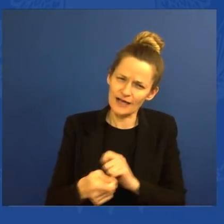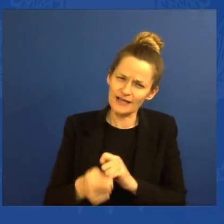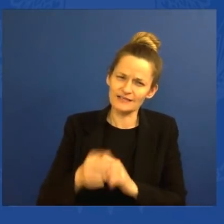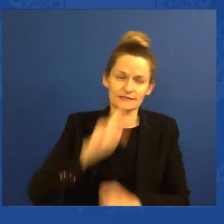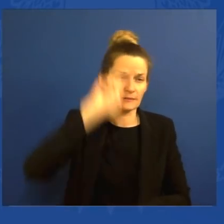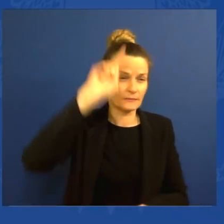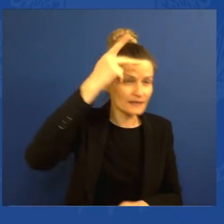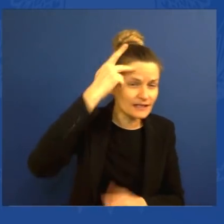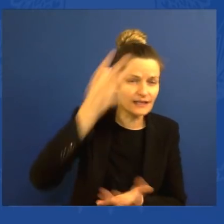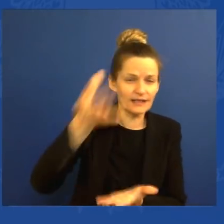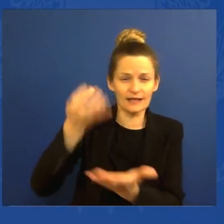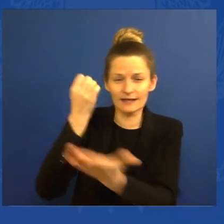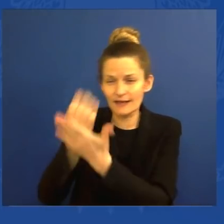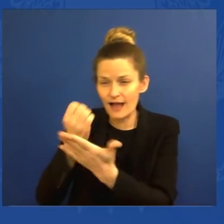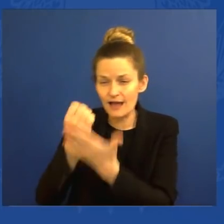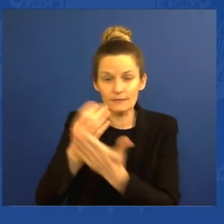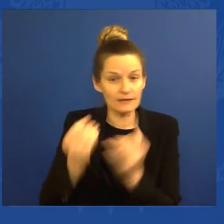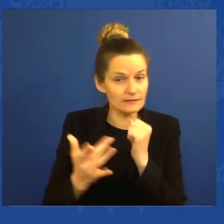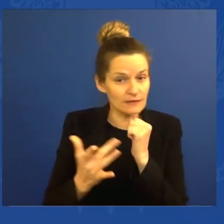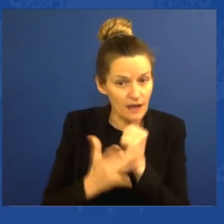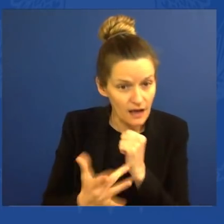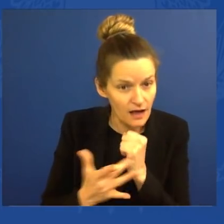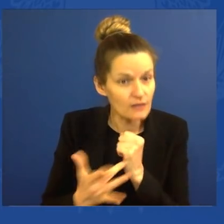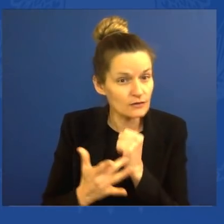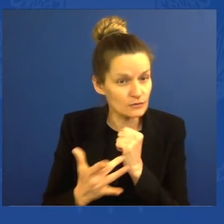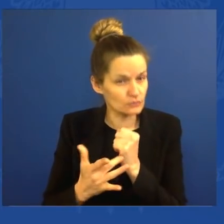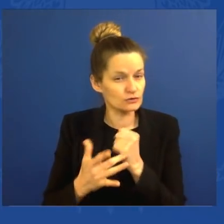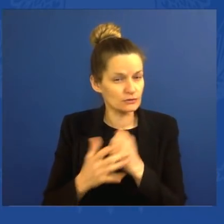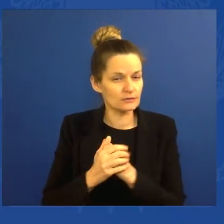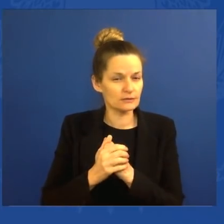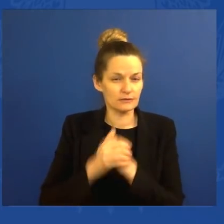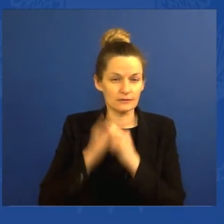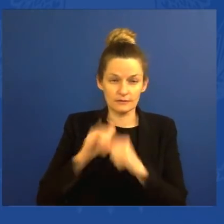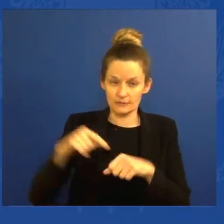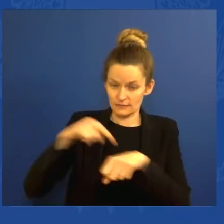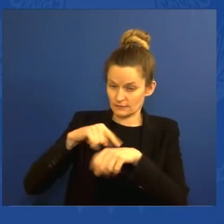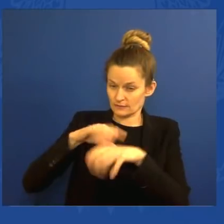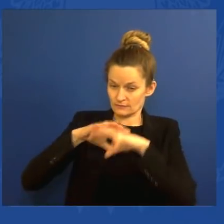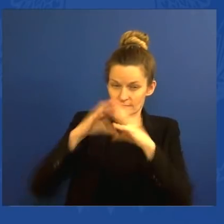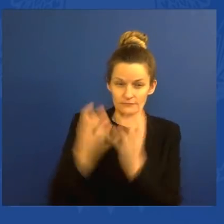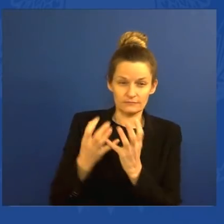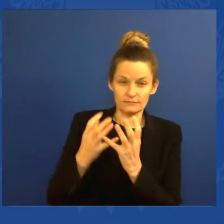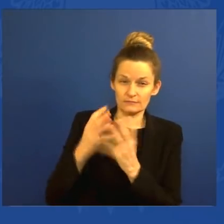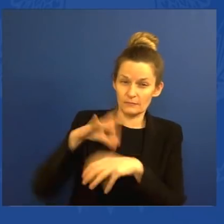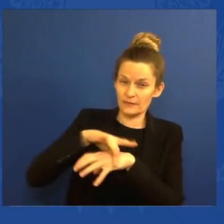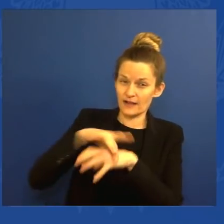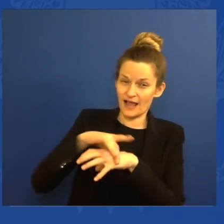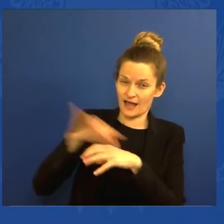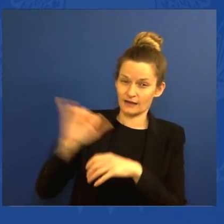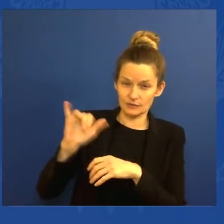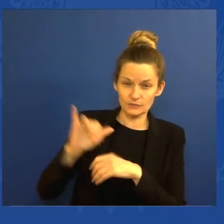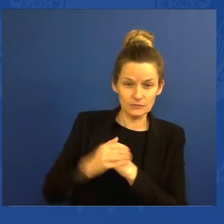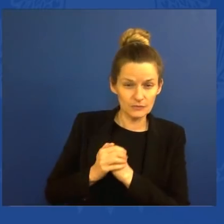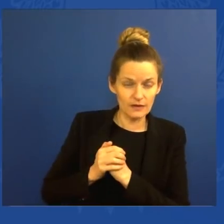And, you know, one third of the inflation last year was because of the cost of automobiles,